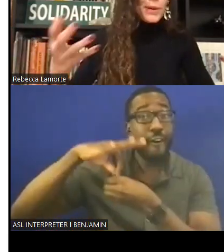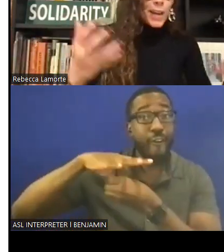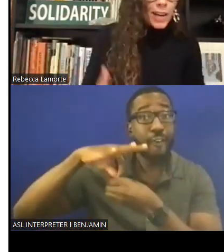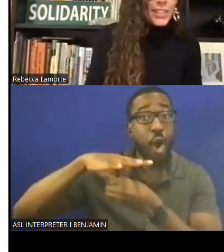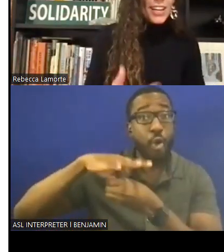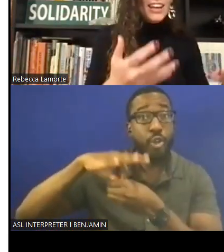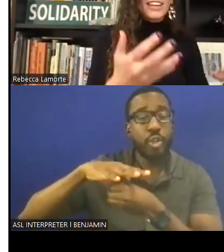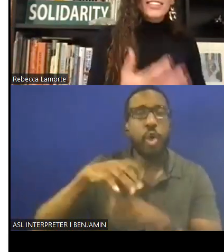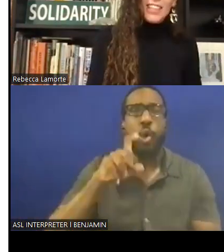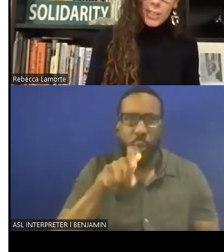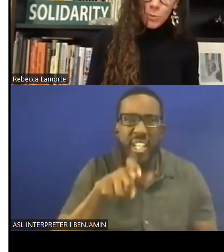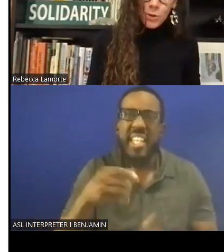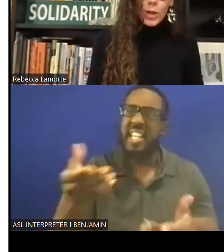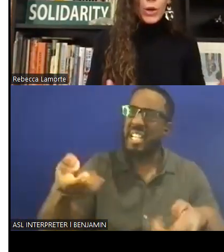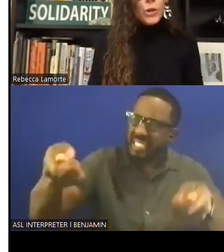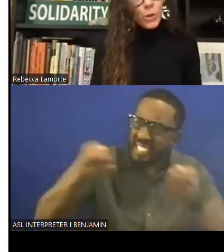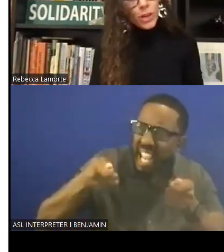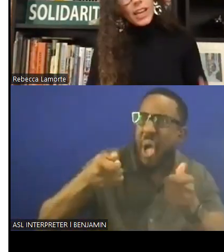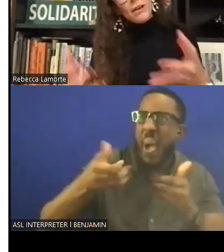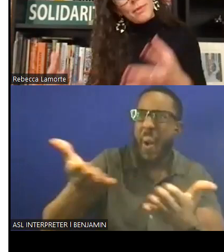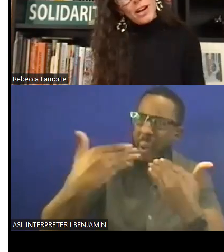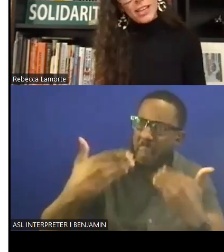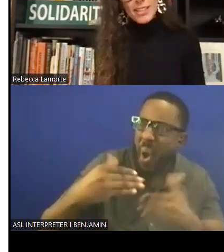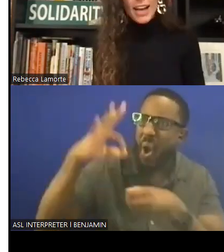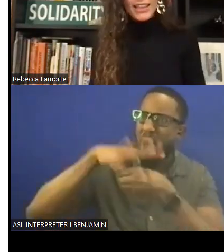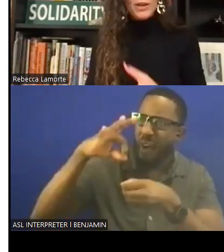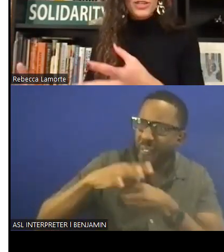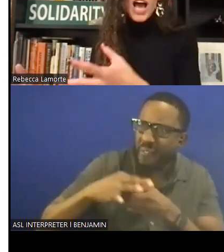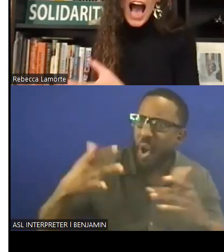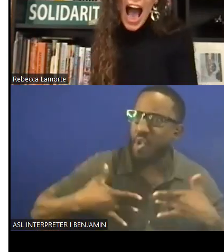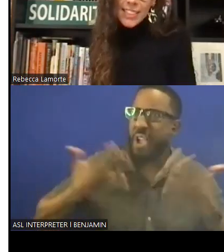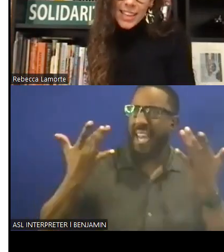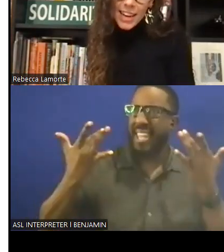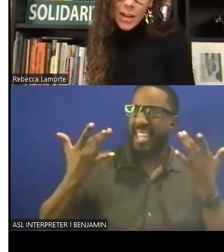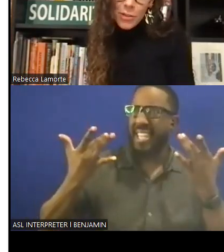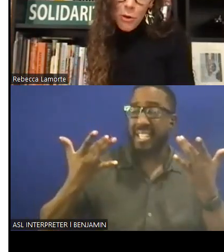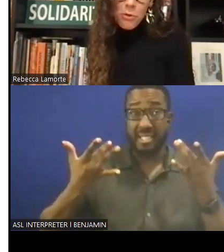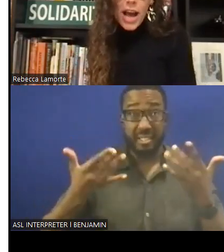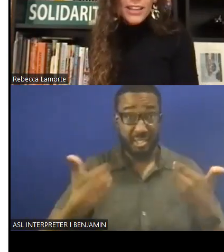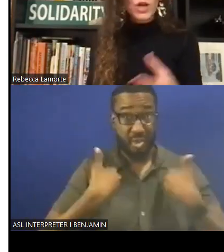but not if it's not accessible, including American Sign Language at the Get out the Vote rally,